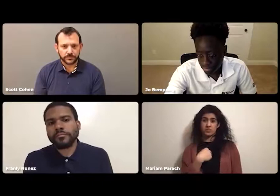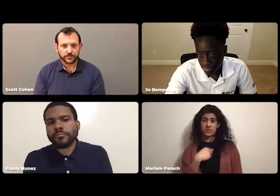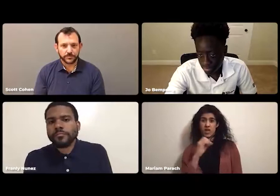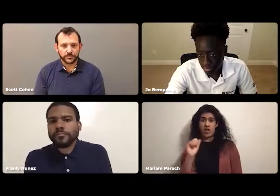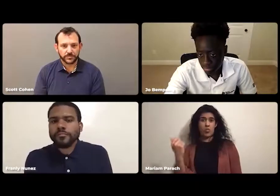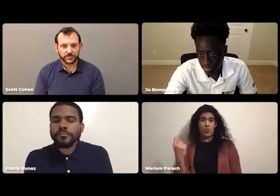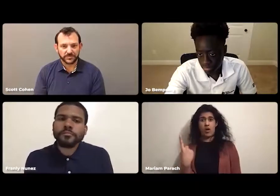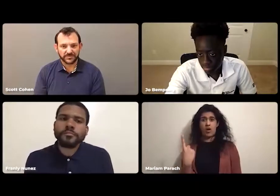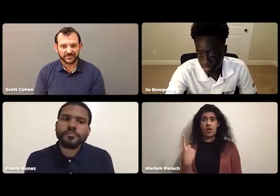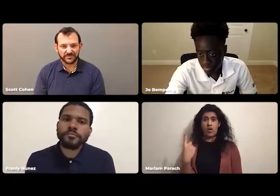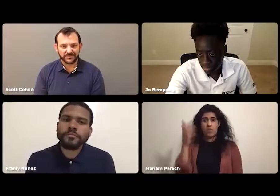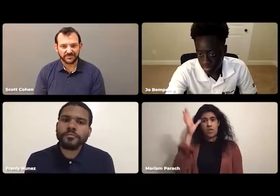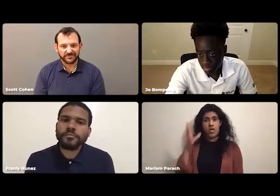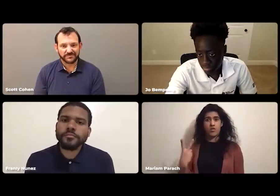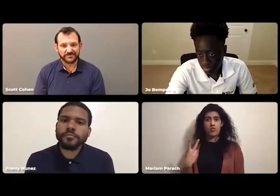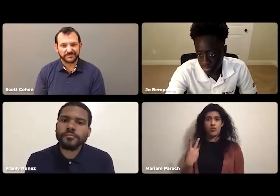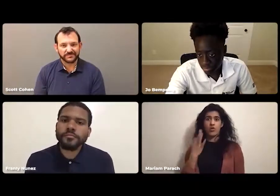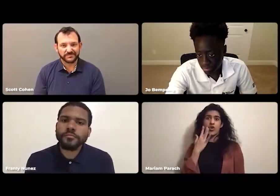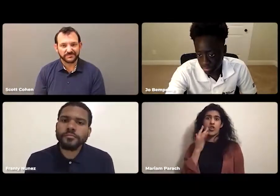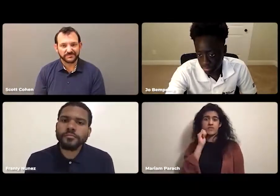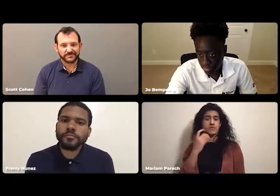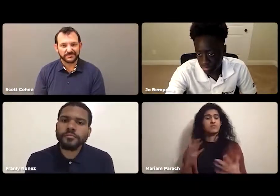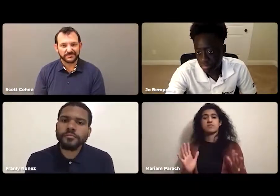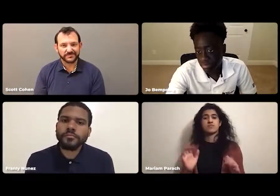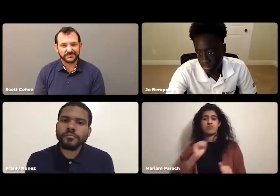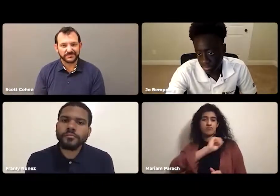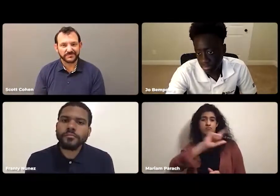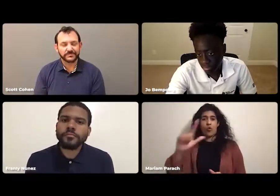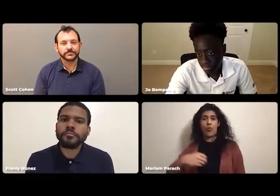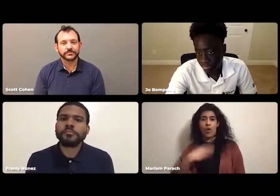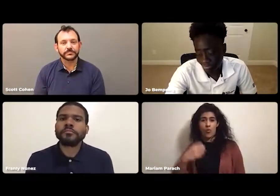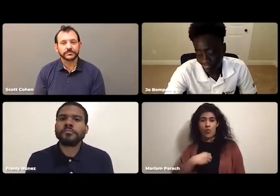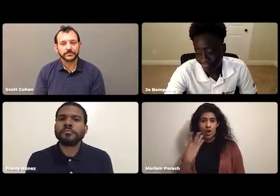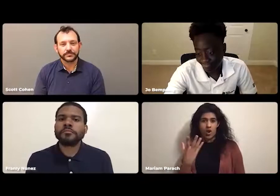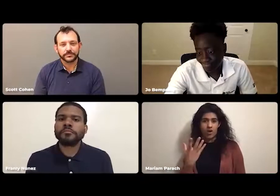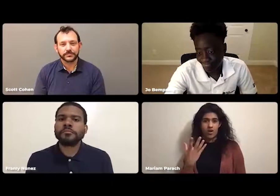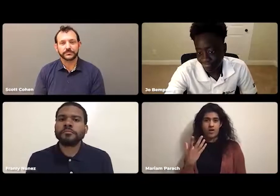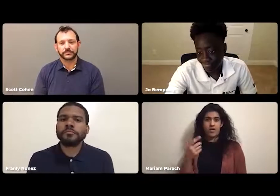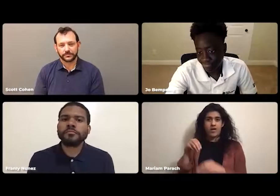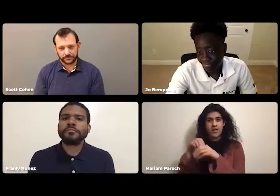It was just me and one other male student who were people of color.